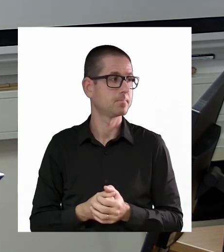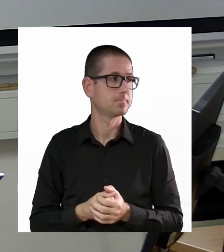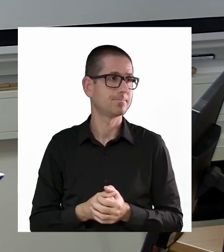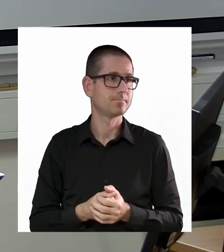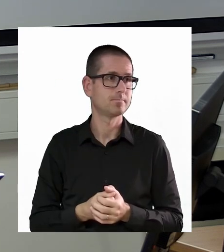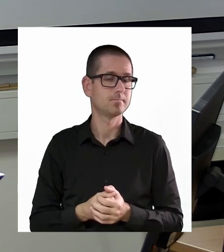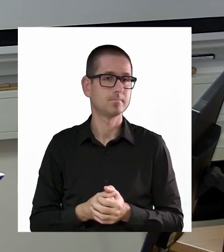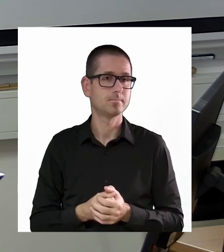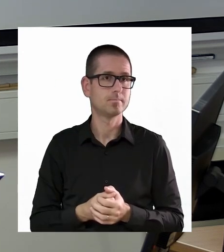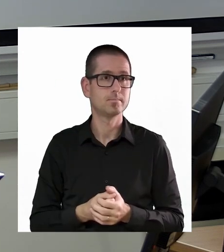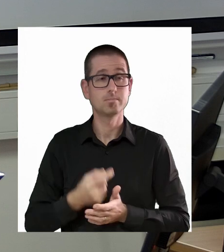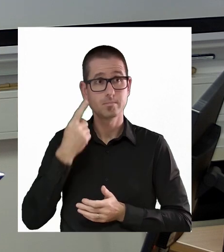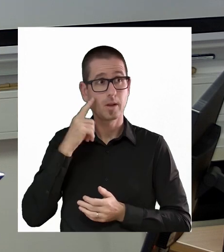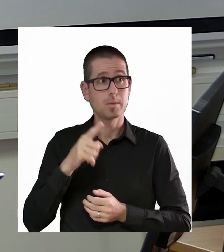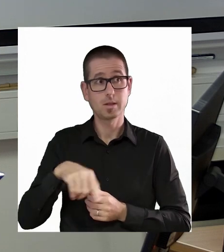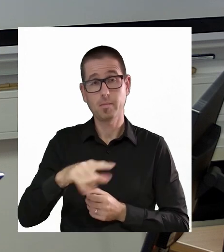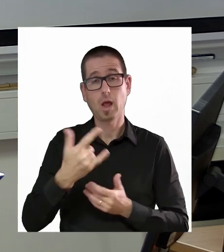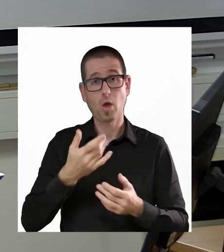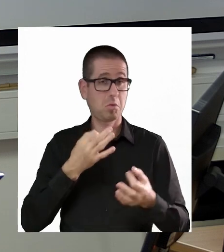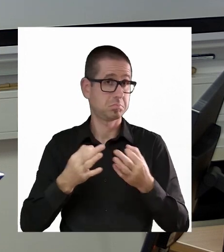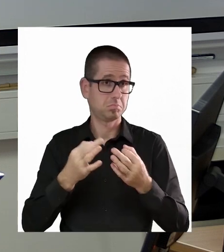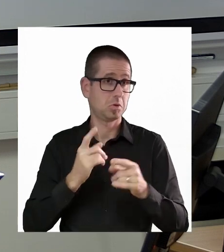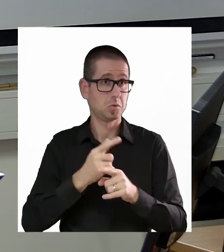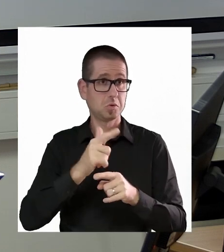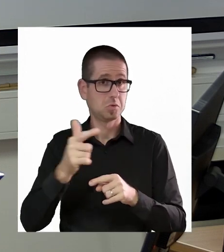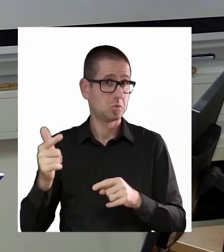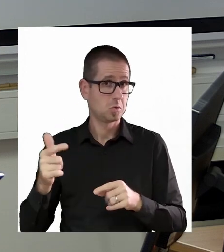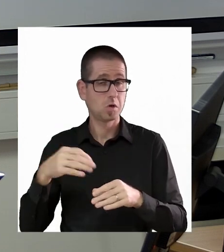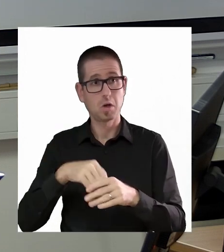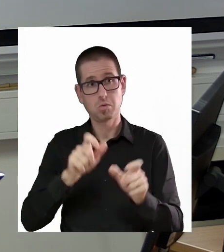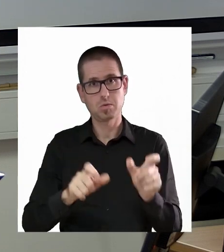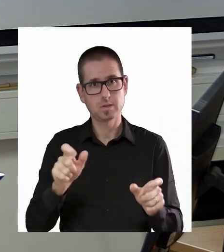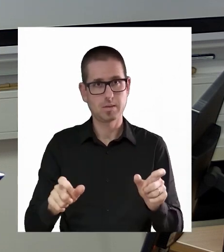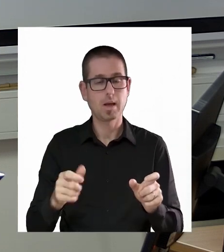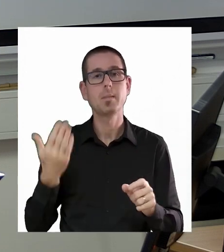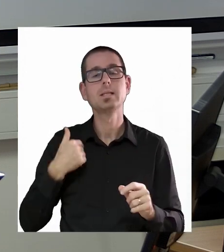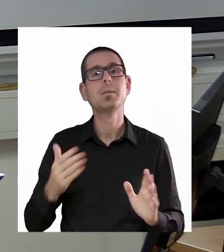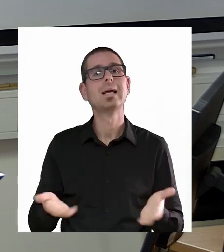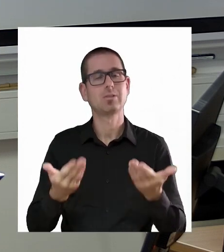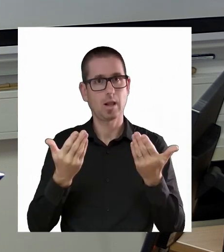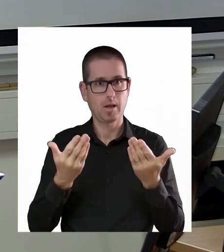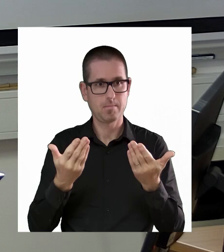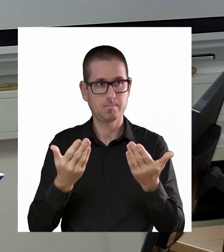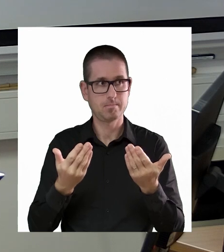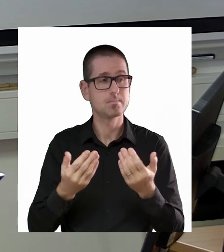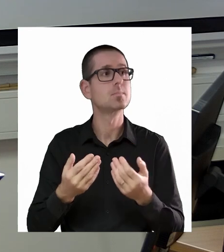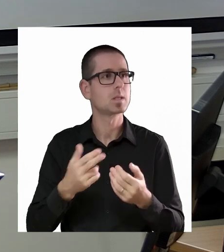I think you can ask other participants questions. I rushed before I have a question.